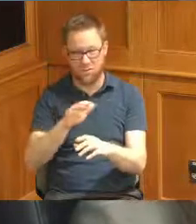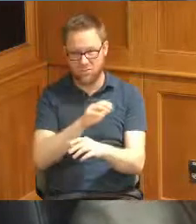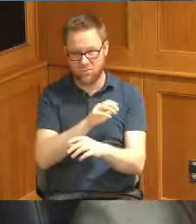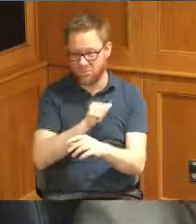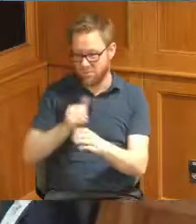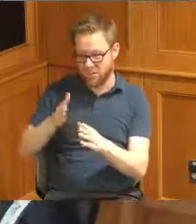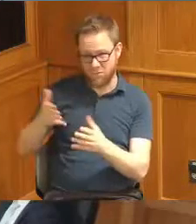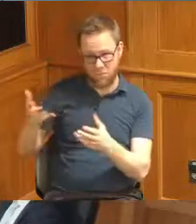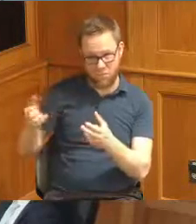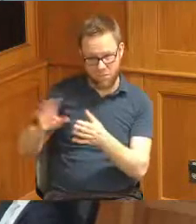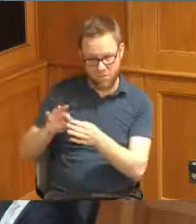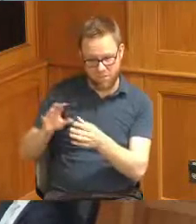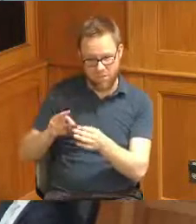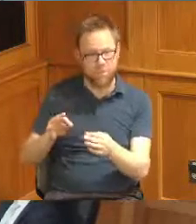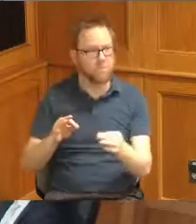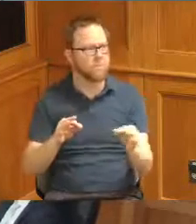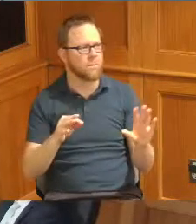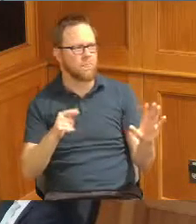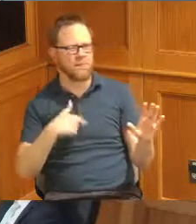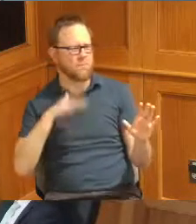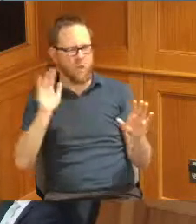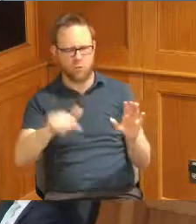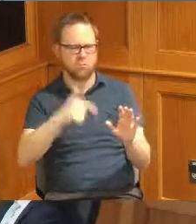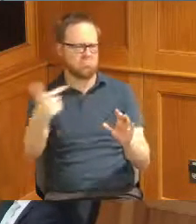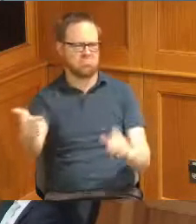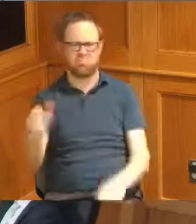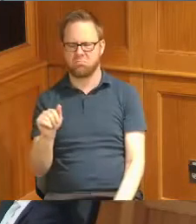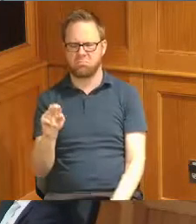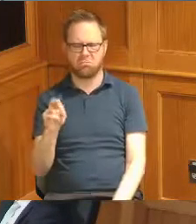to set this up President I'm just going to turn it right over to Andy I think Andy has all the